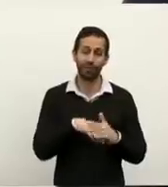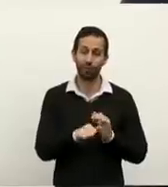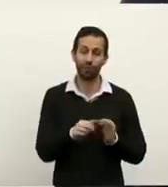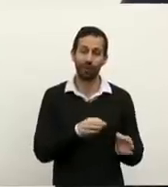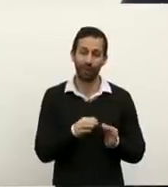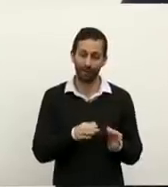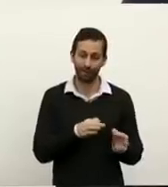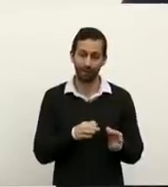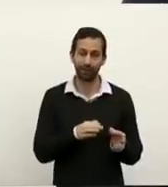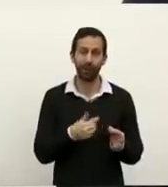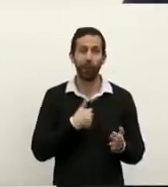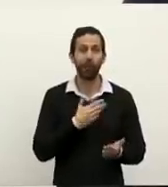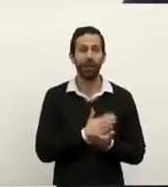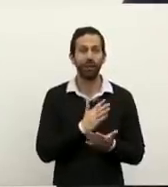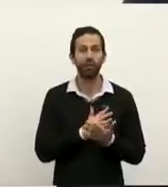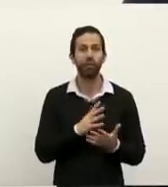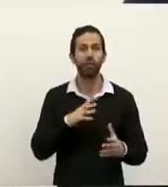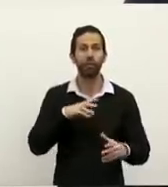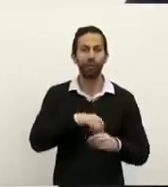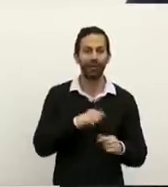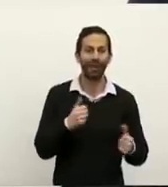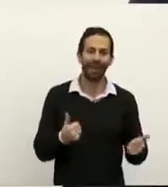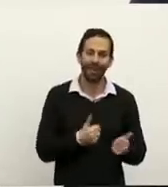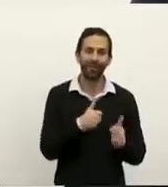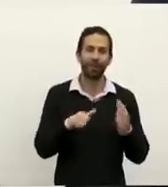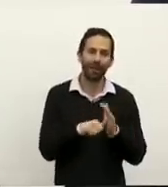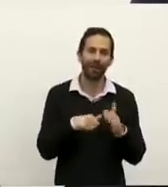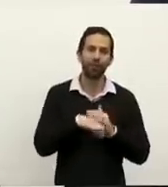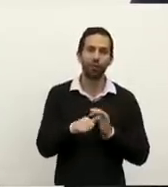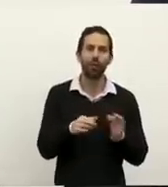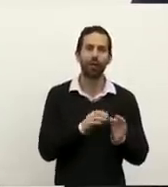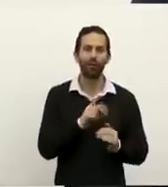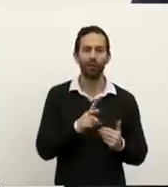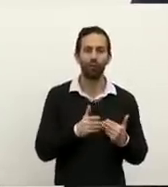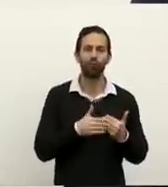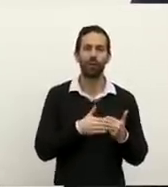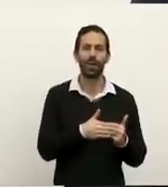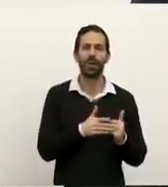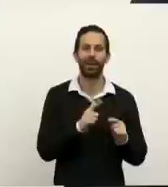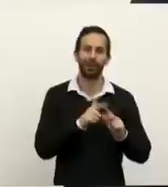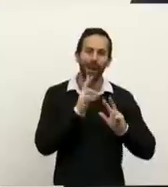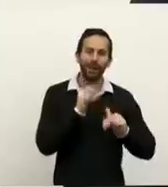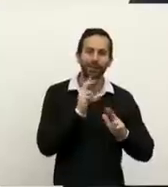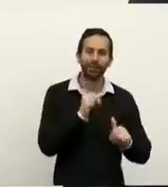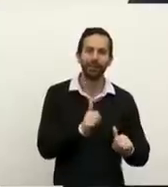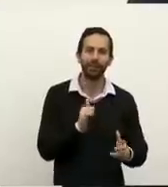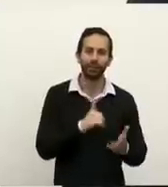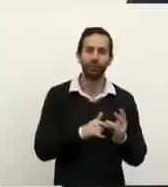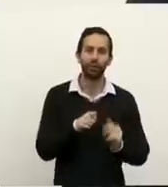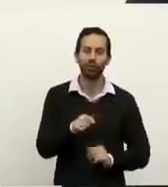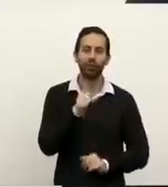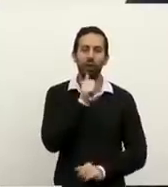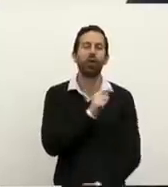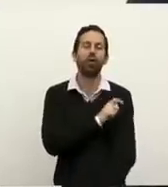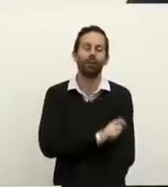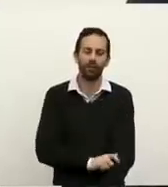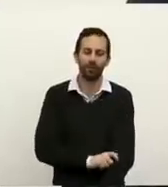that we actually include enough money in your plan for repair and maintenance, so you can have confidence to give a phone call